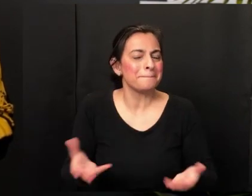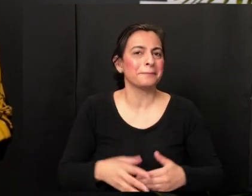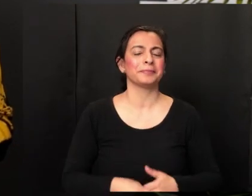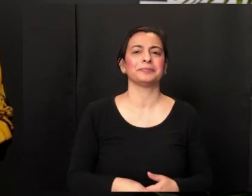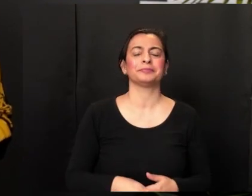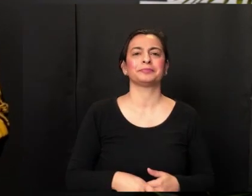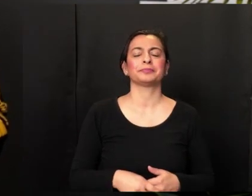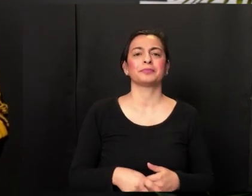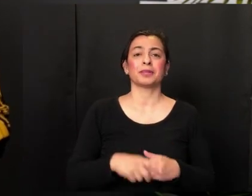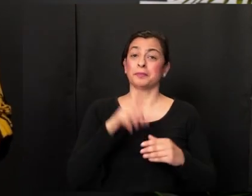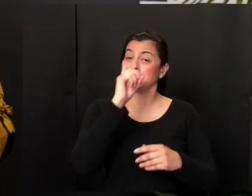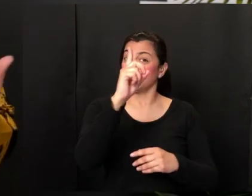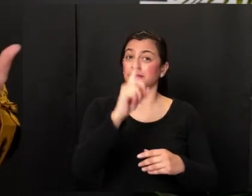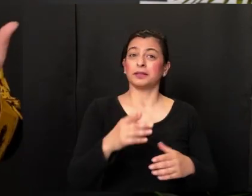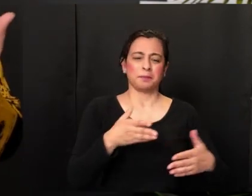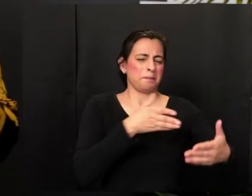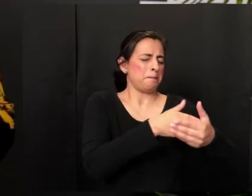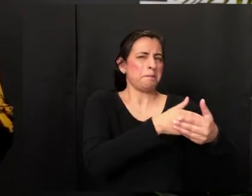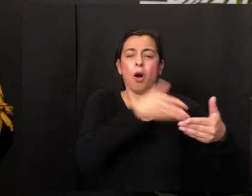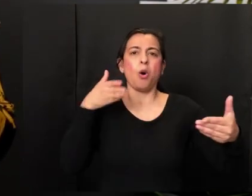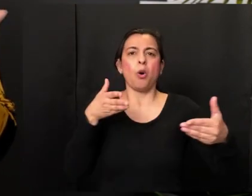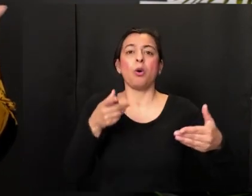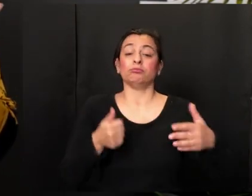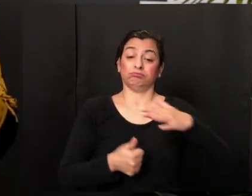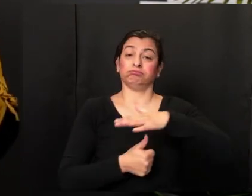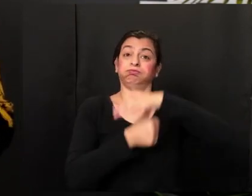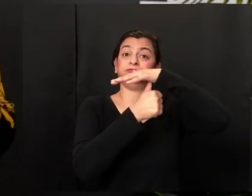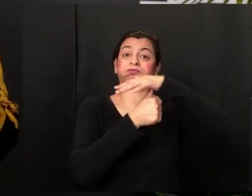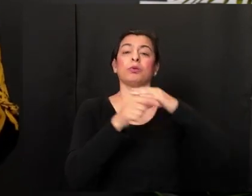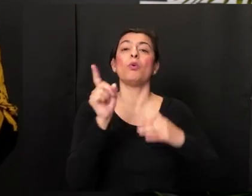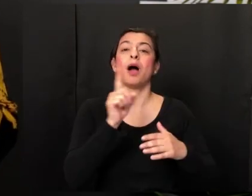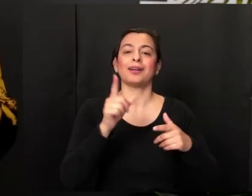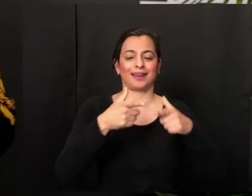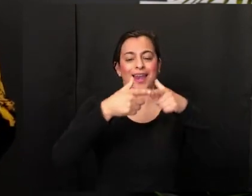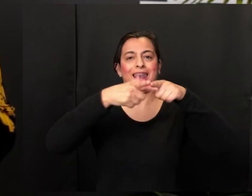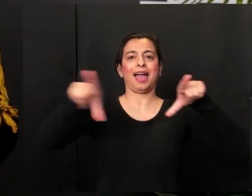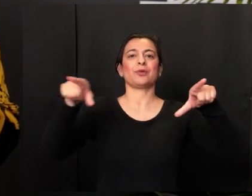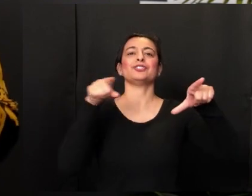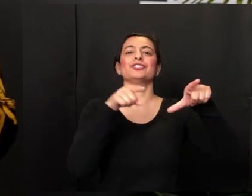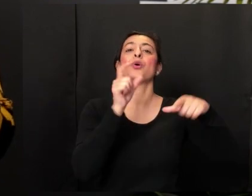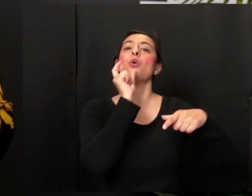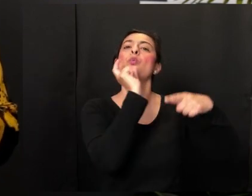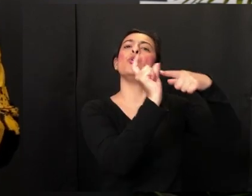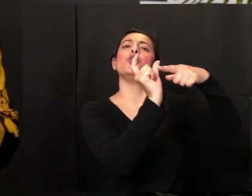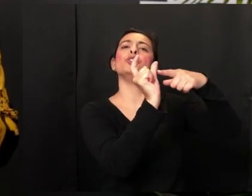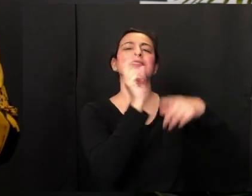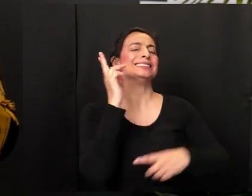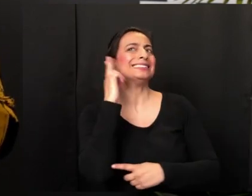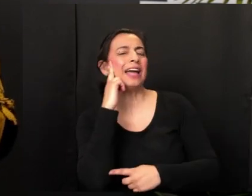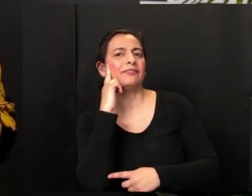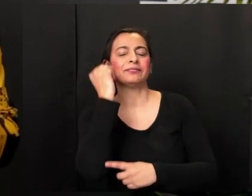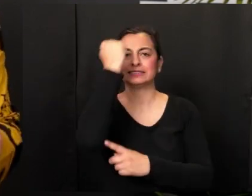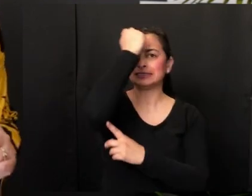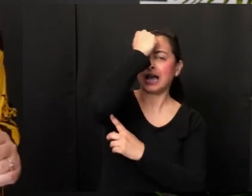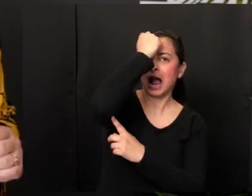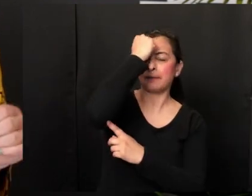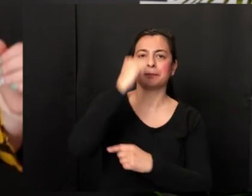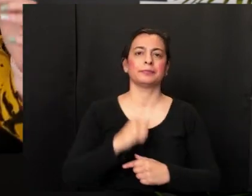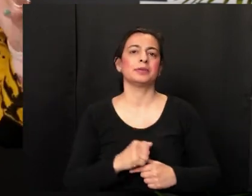Using terms like ‘deaf-and-dumb’, ‘hearing impaired’, ‘visually impaired’, ‘midget’, ‘wheelchair bound’ -